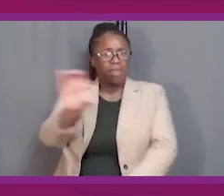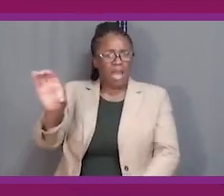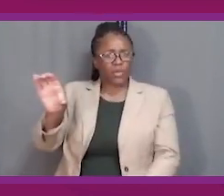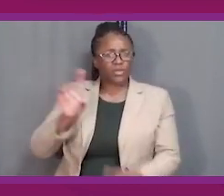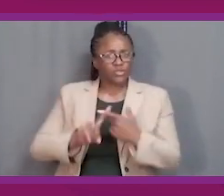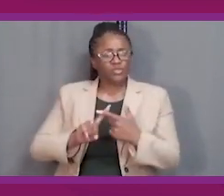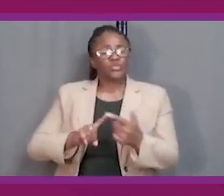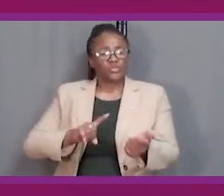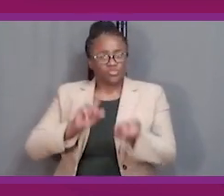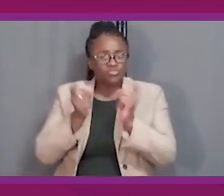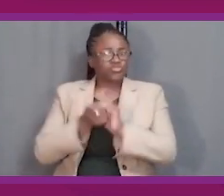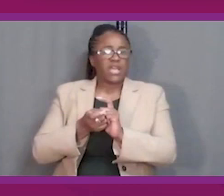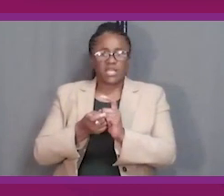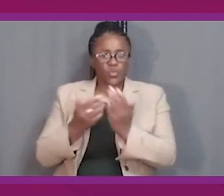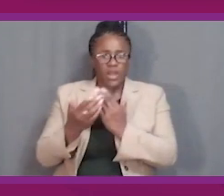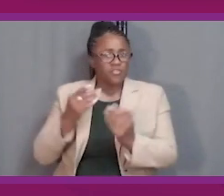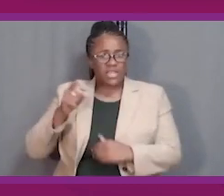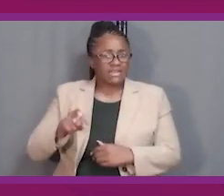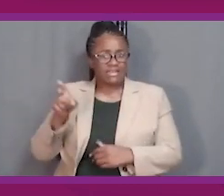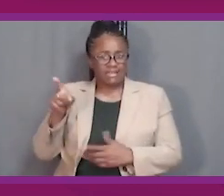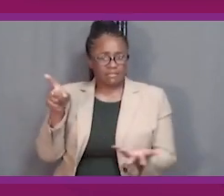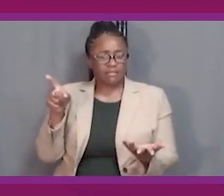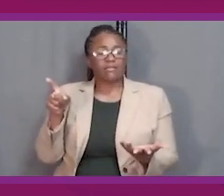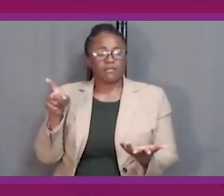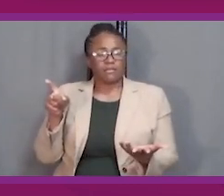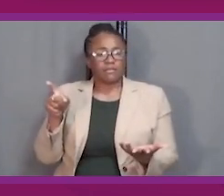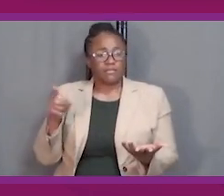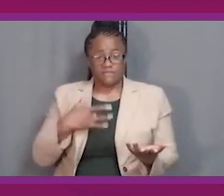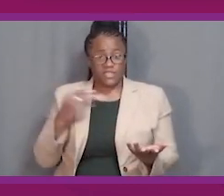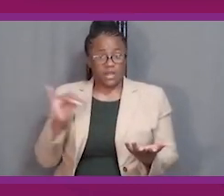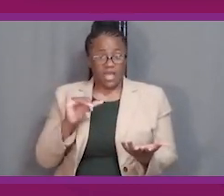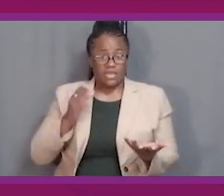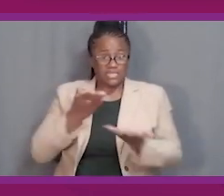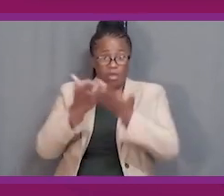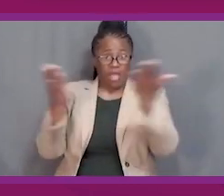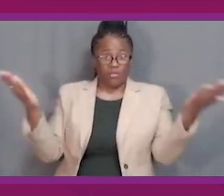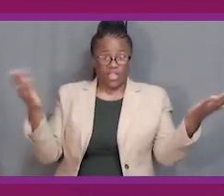out there and we need to shift the power and the resources at least to them immediately as we can.